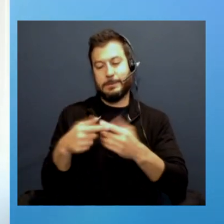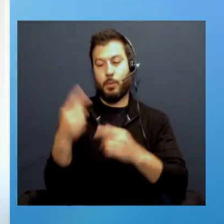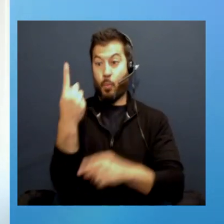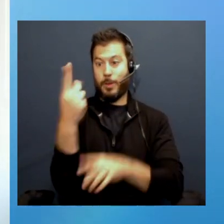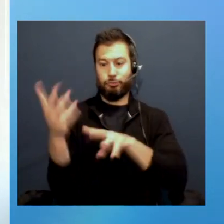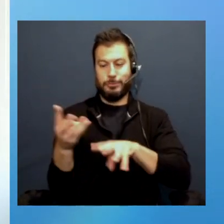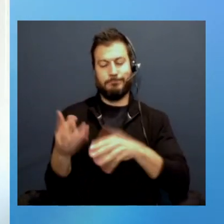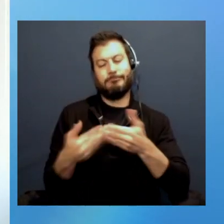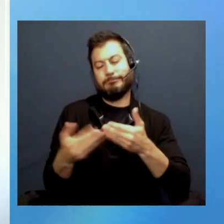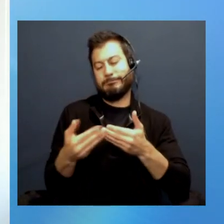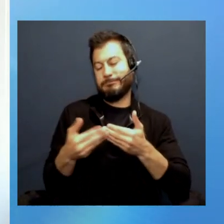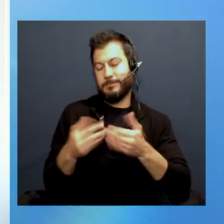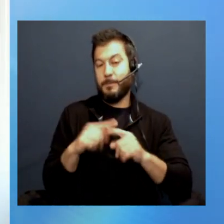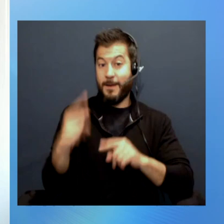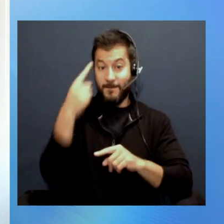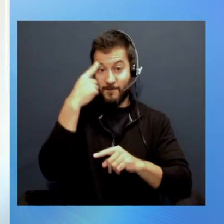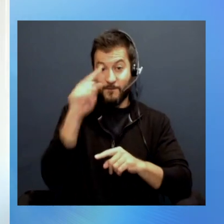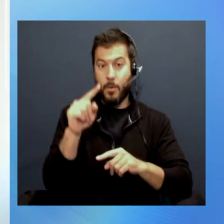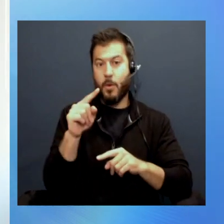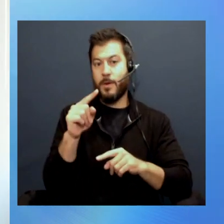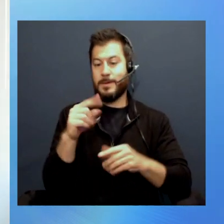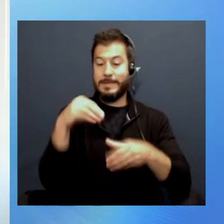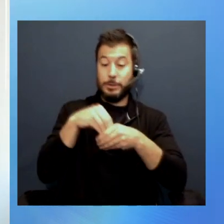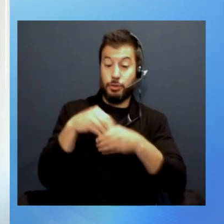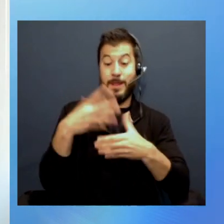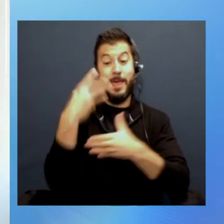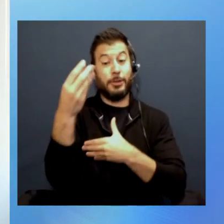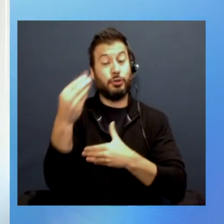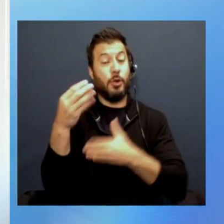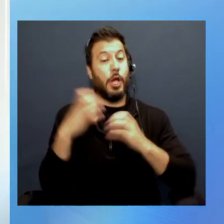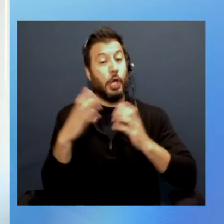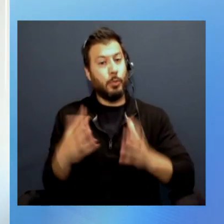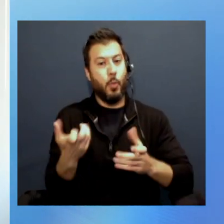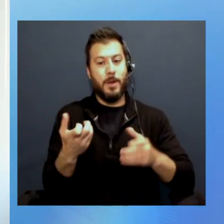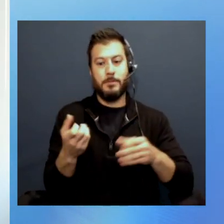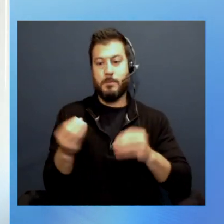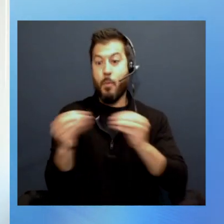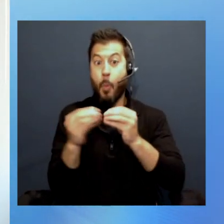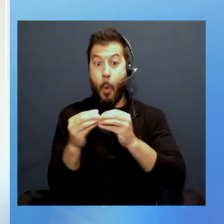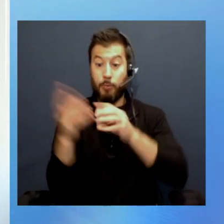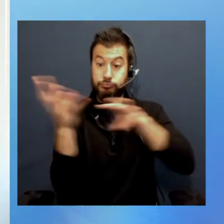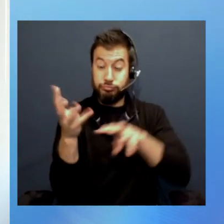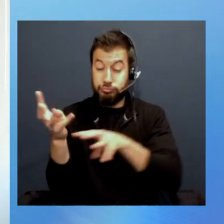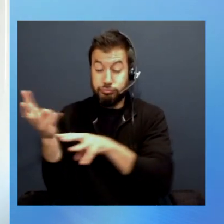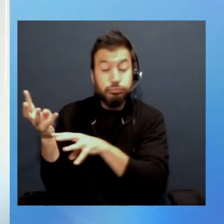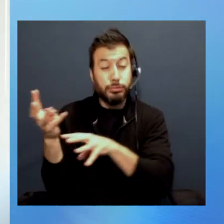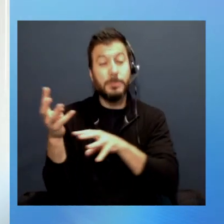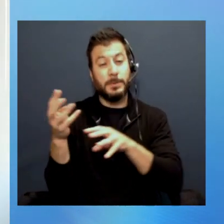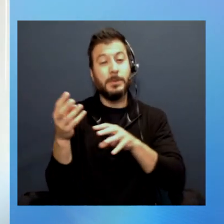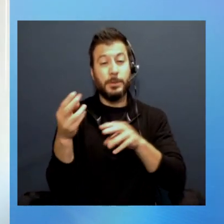get a single stream up and running. However, for internal and external customers who wanted to run any number of streams,